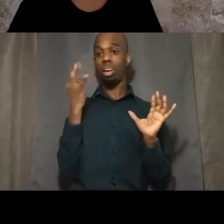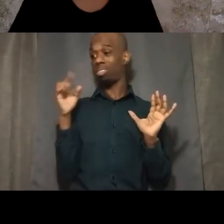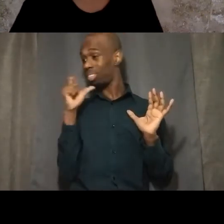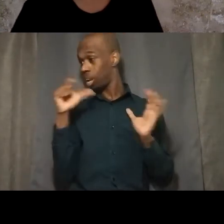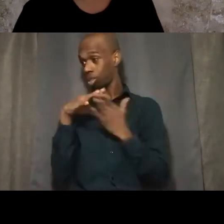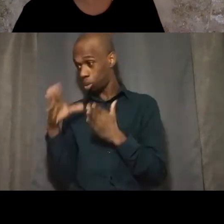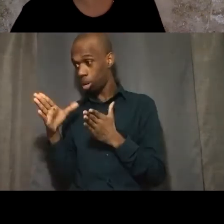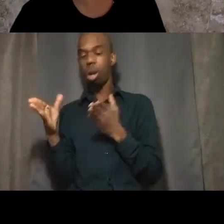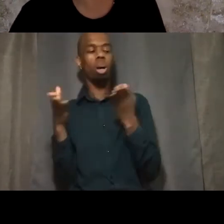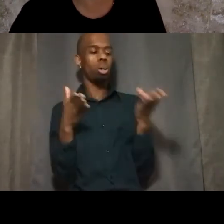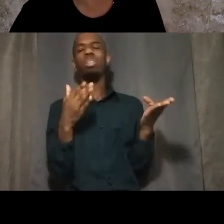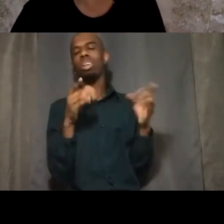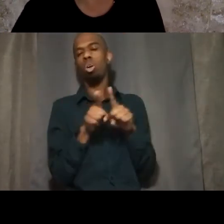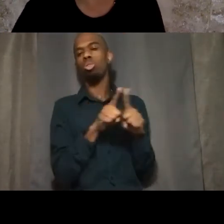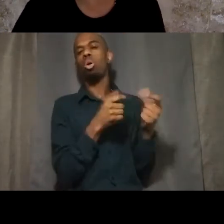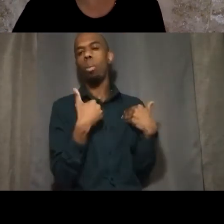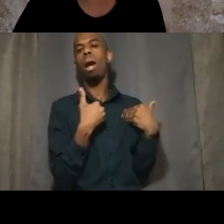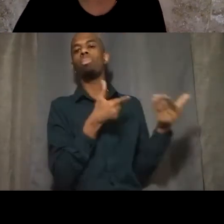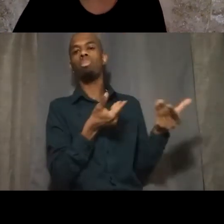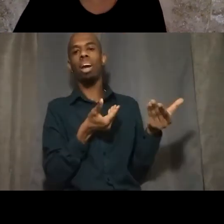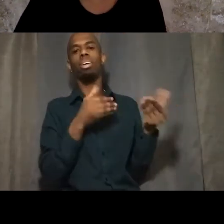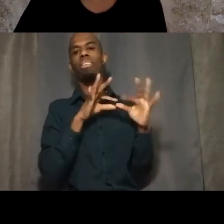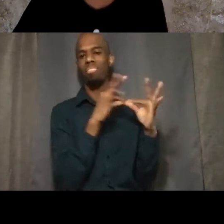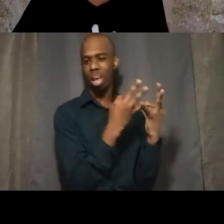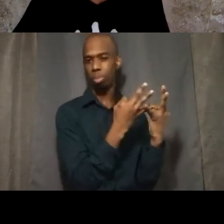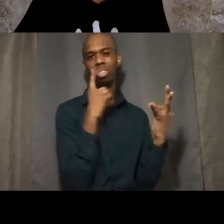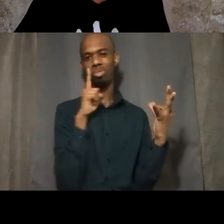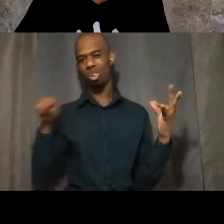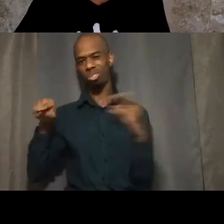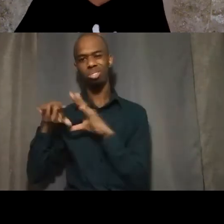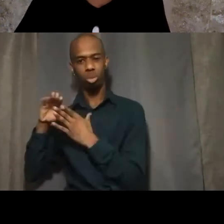But it was interesting because both of the families had young people with them, right.